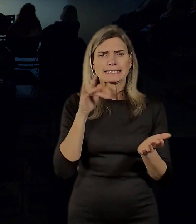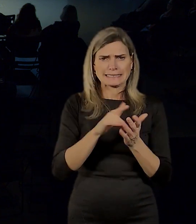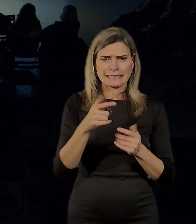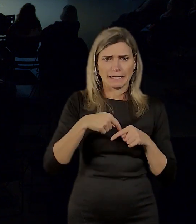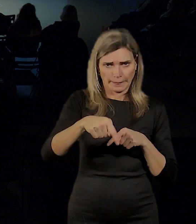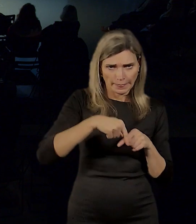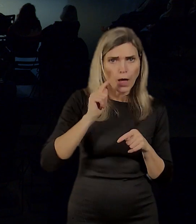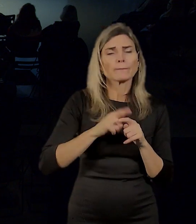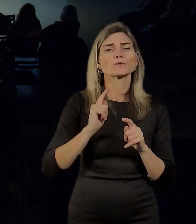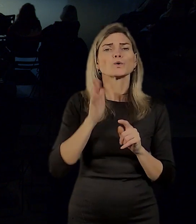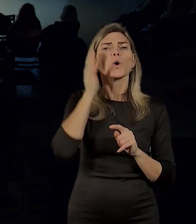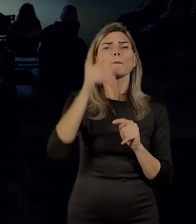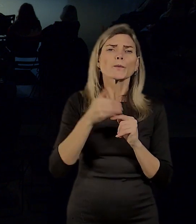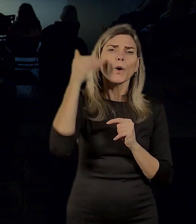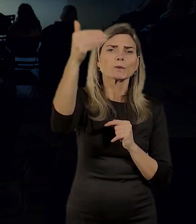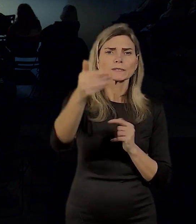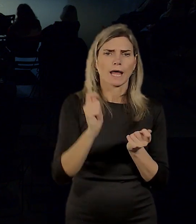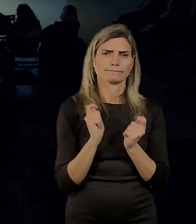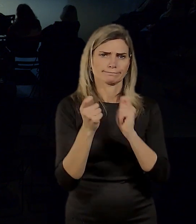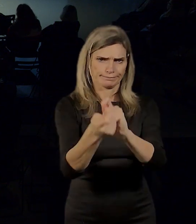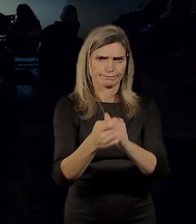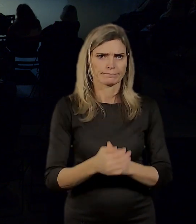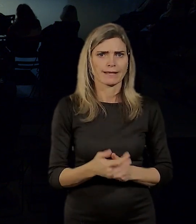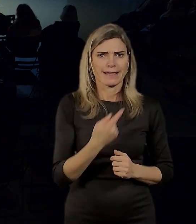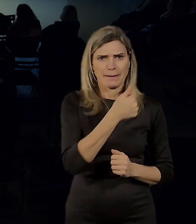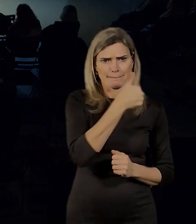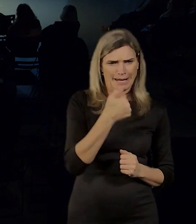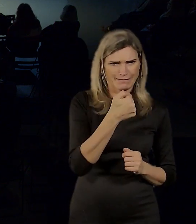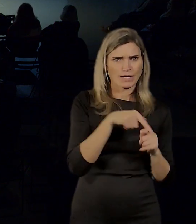the Modřany sugar factory again. And here you can see a variant of the long-term goal,